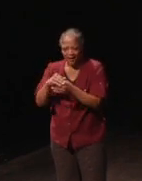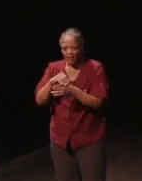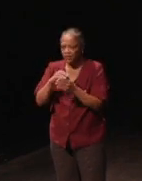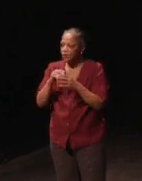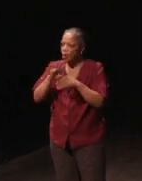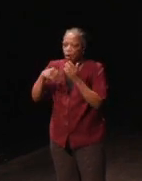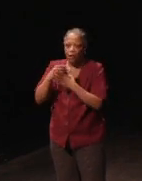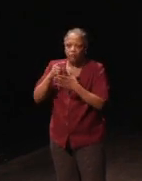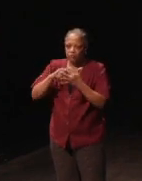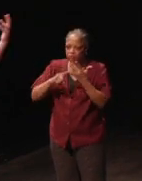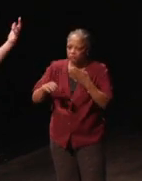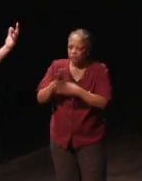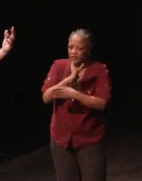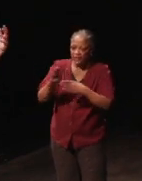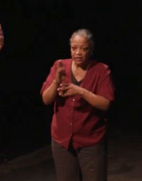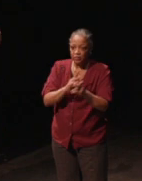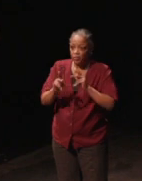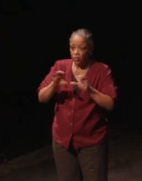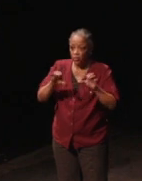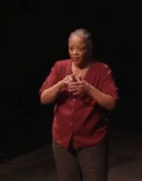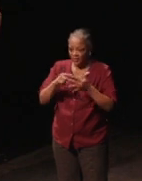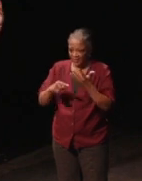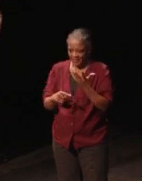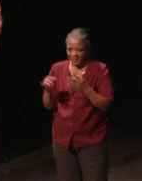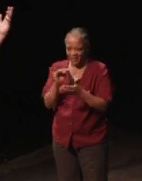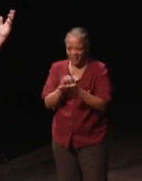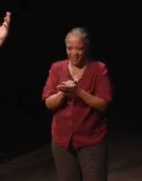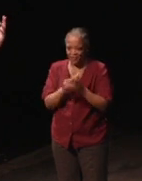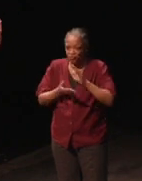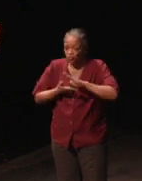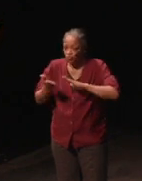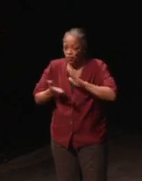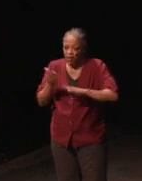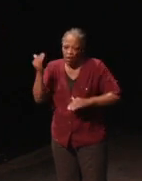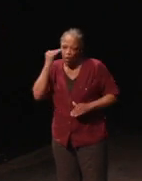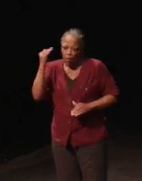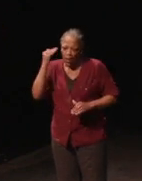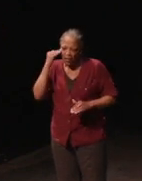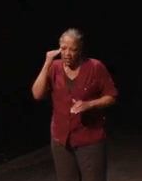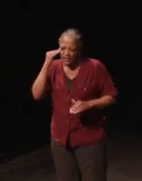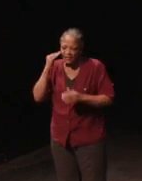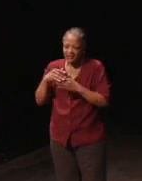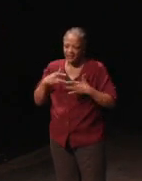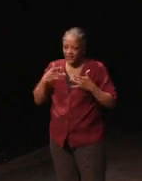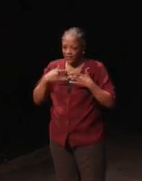People coming together to do things like this, run the awareness raising events. Smaller activities like all kinds of